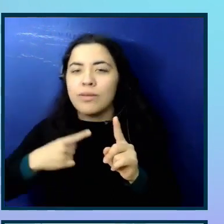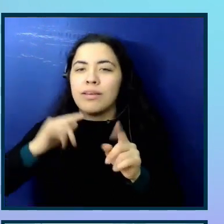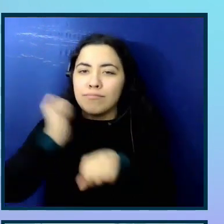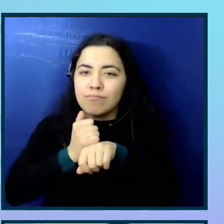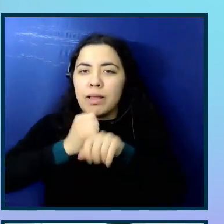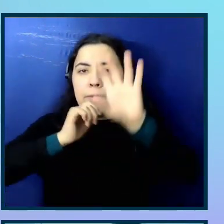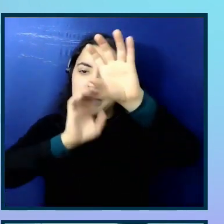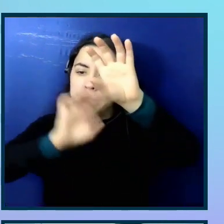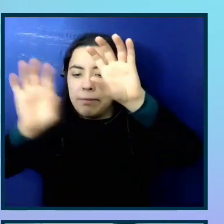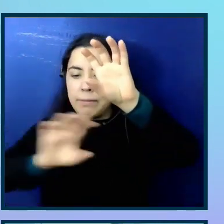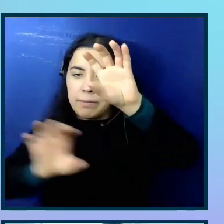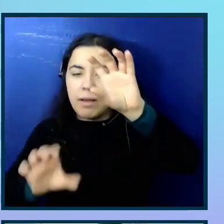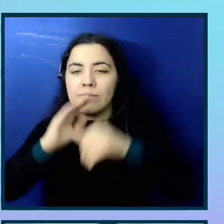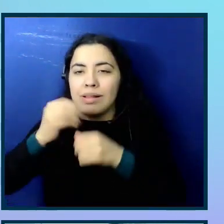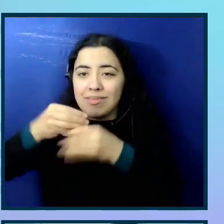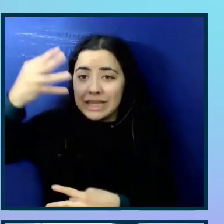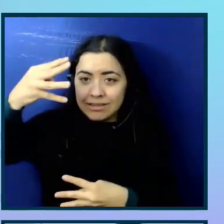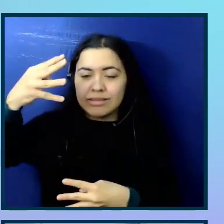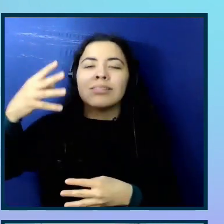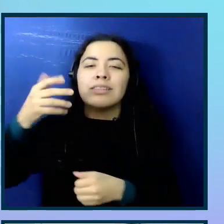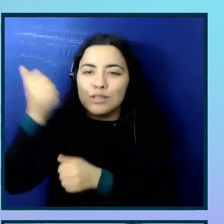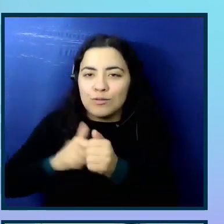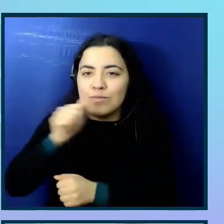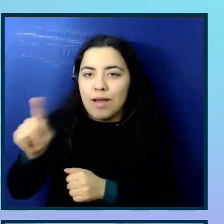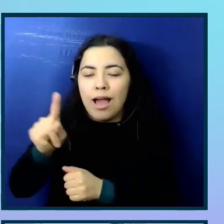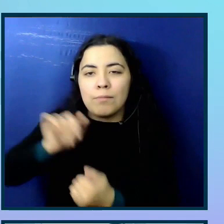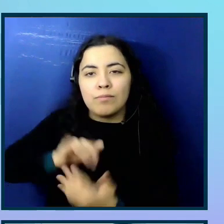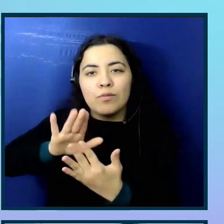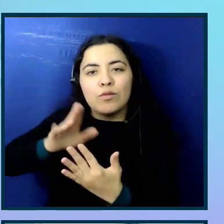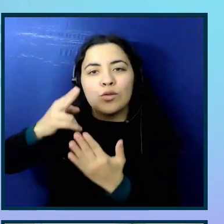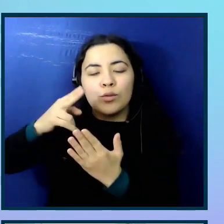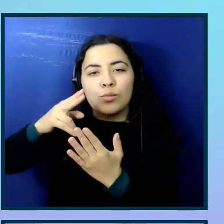of how each app screen would be encountered by a screen reader user,